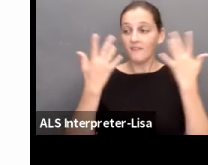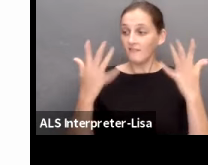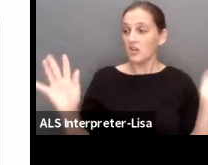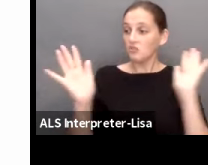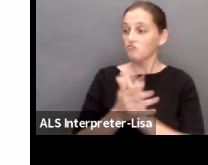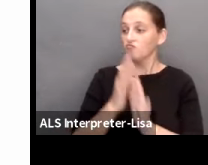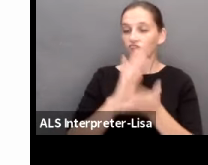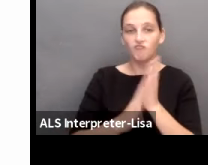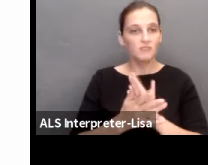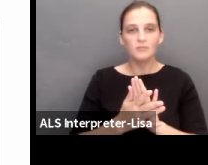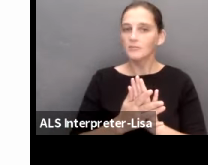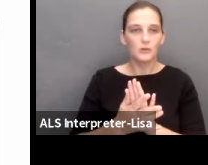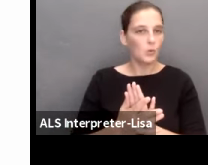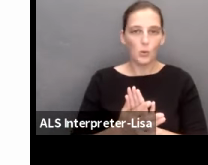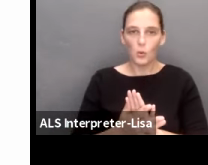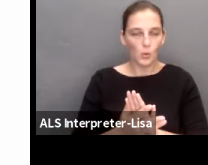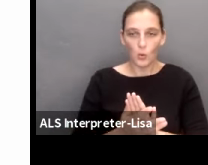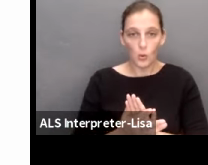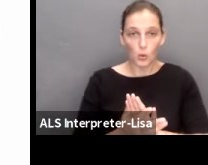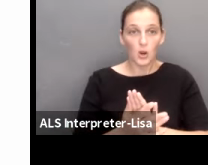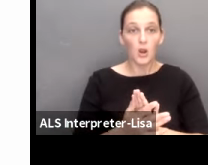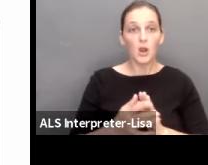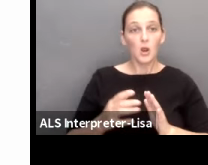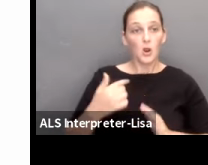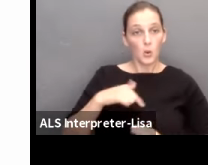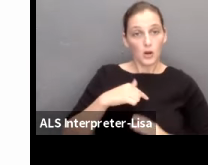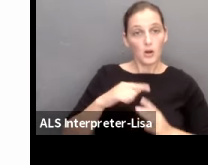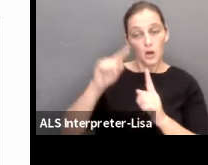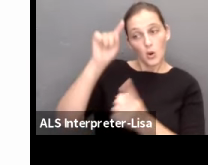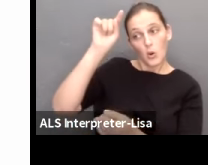Just because they're headed in the right direction, it doesn't mean that there's not still a lot